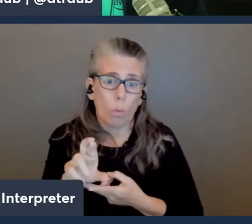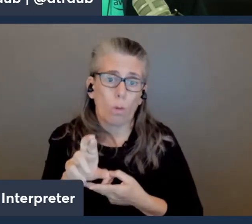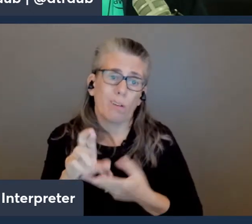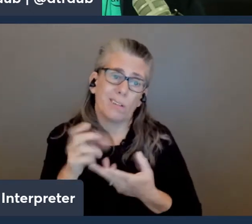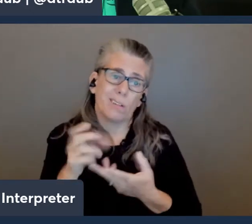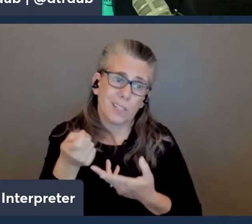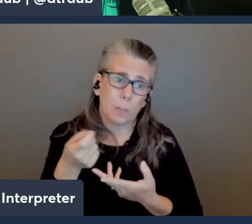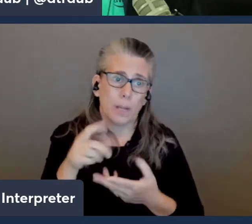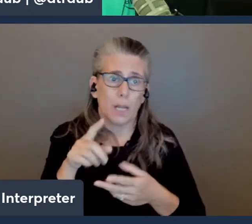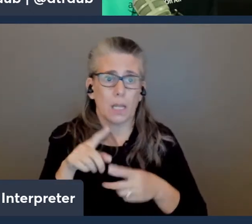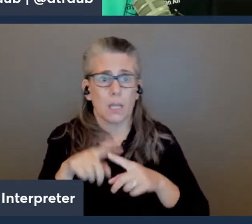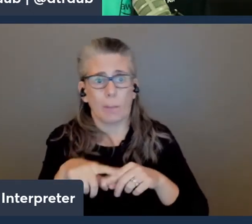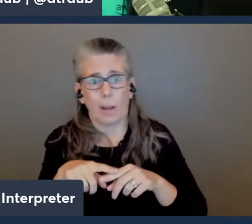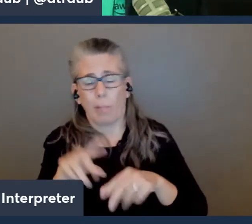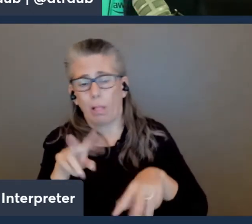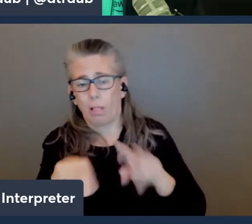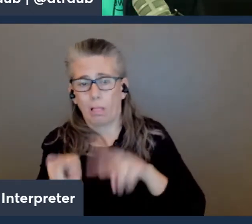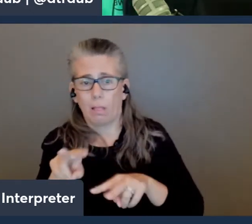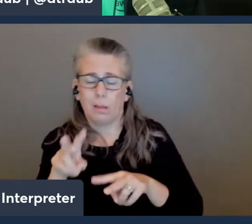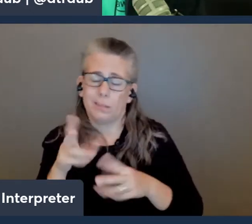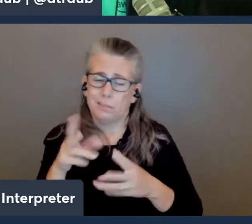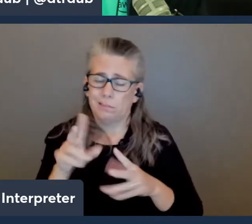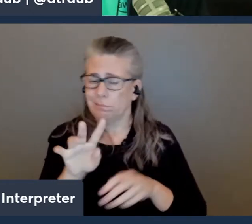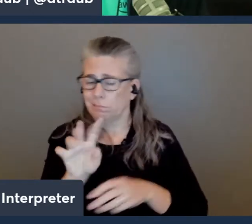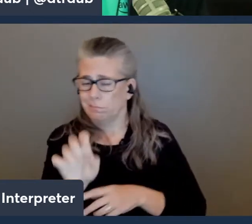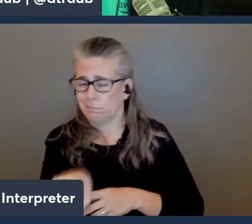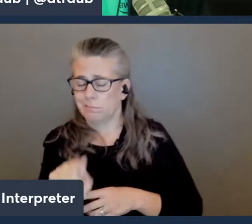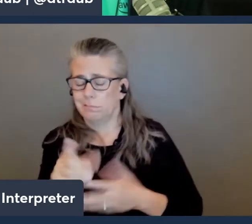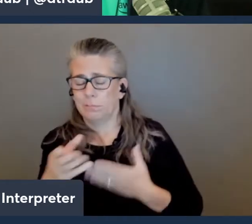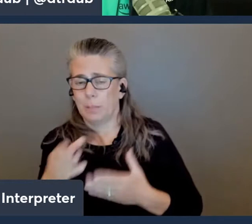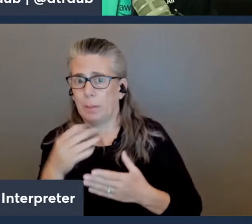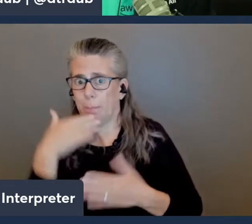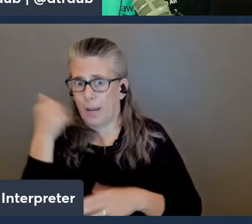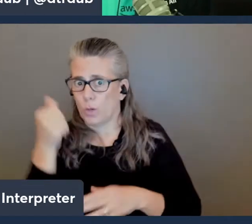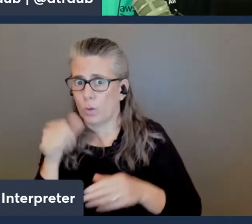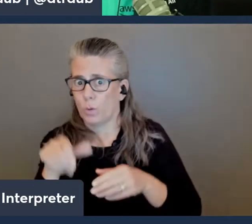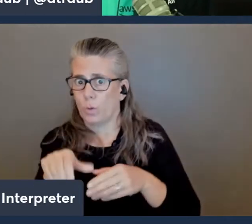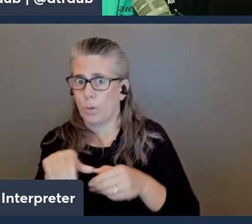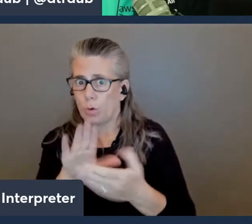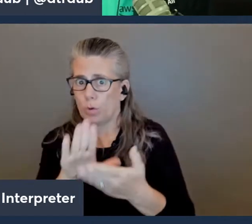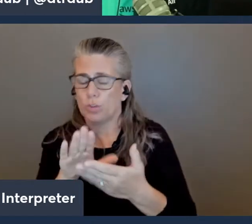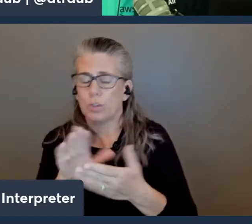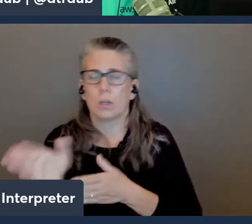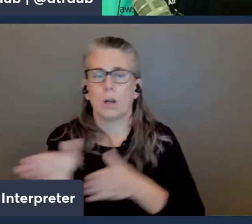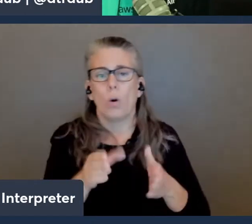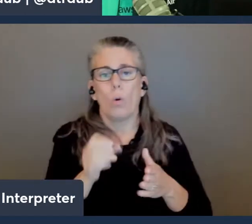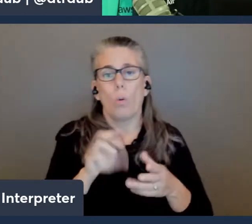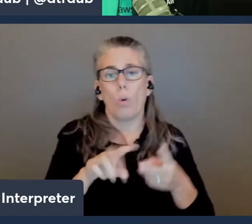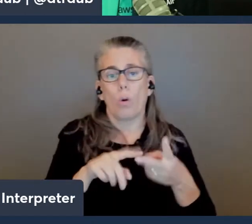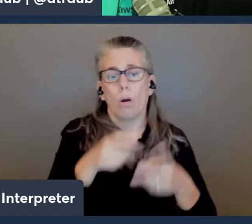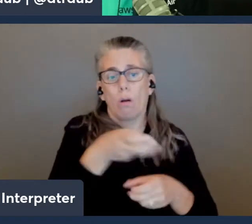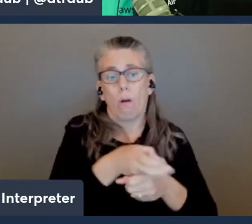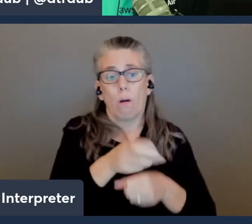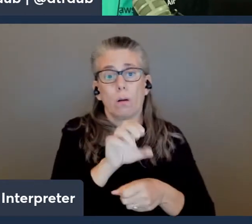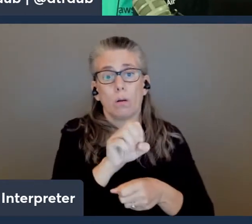(Darko and Dennis laugh) There are better ways to do that, but also, in actual codes. They're really hard-coded where you have the actual connection string